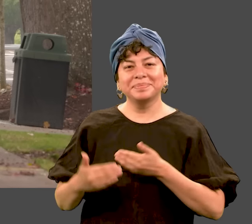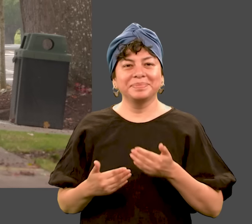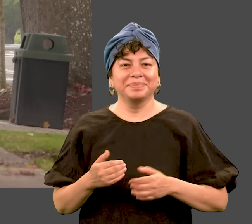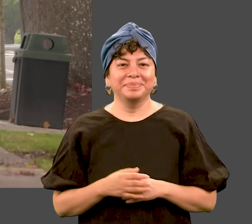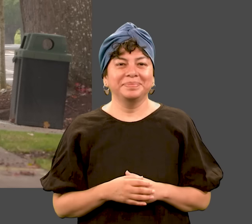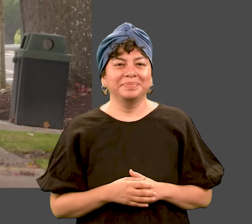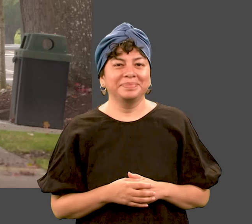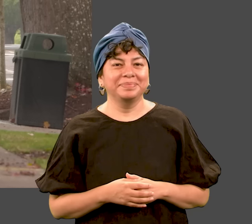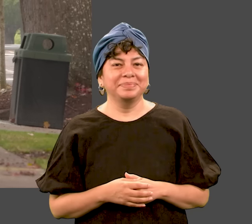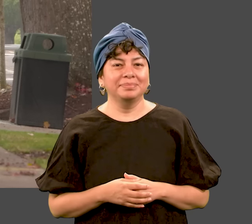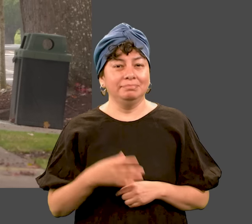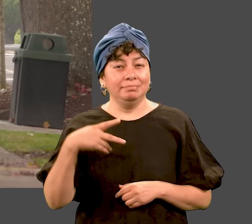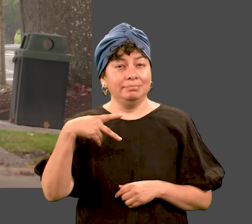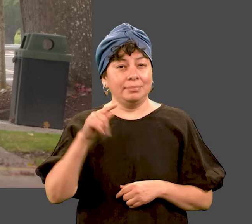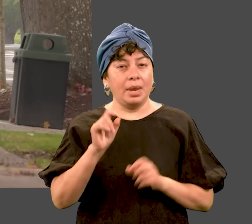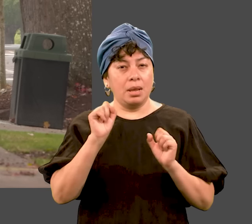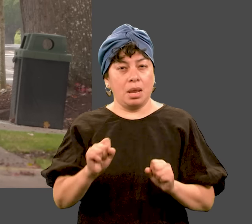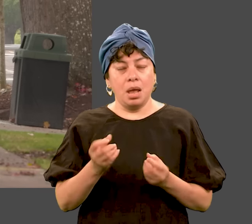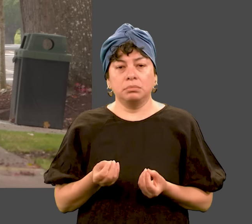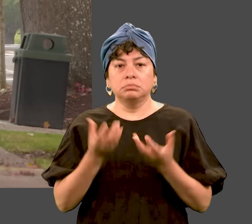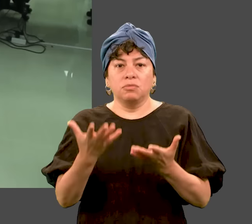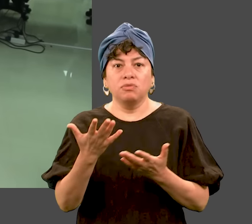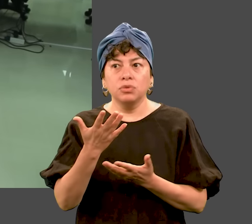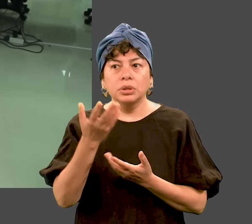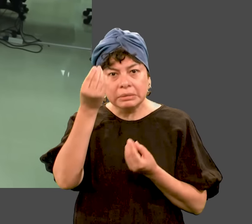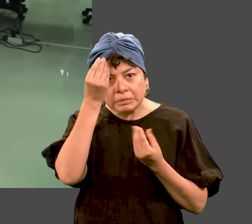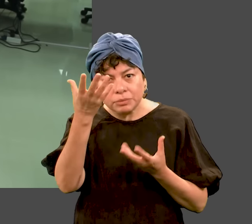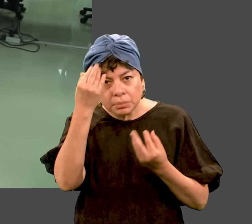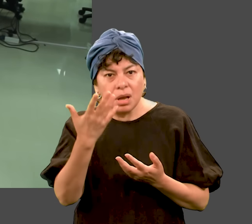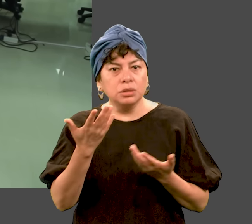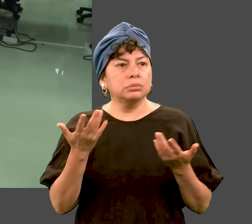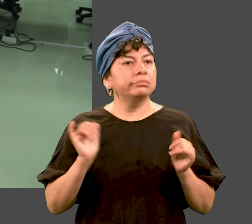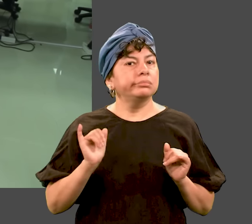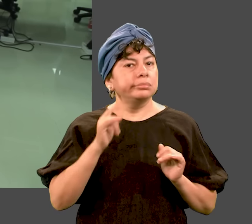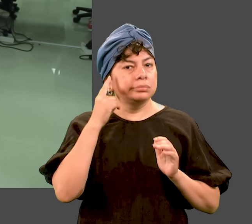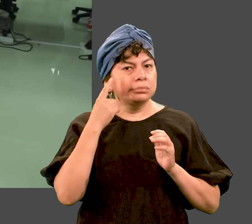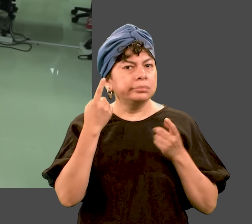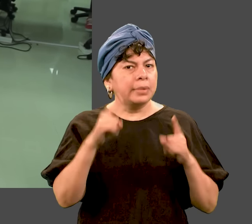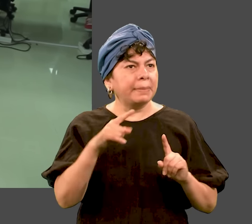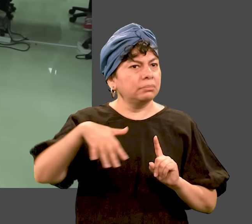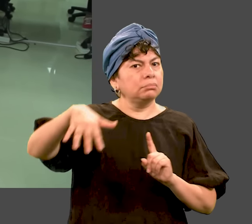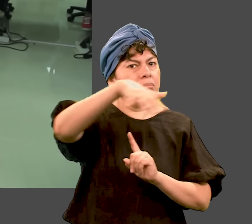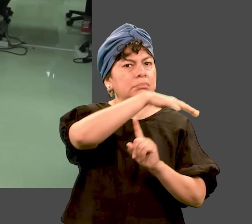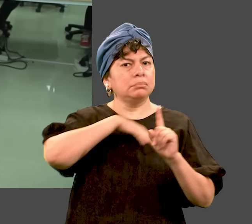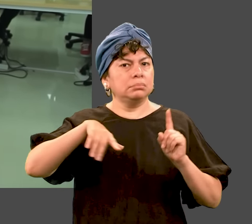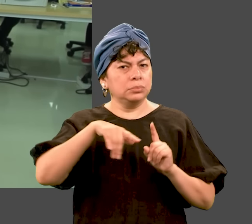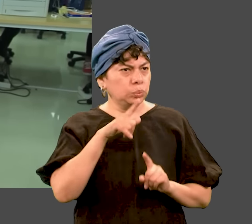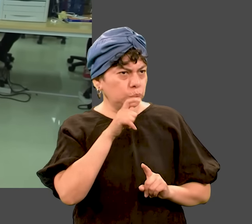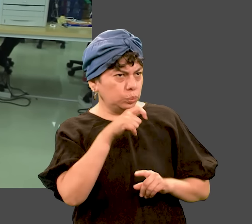Protactile can also provide background information like how many people are in the room, whether they're sitting,